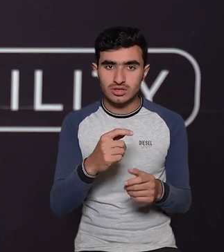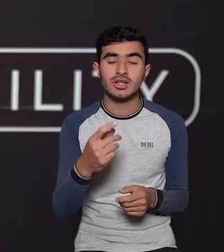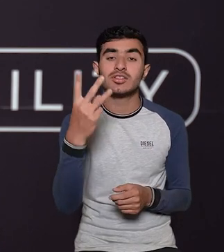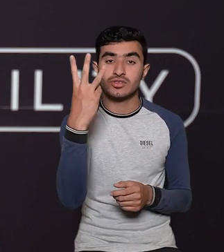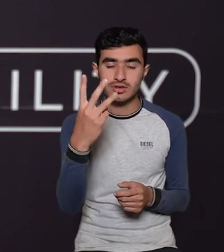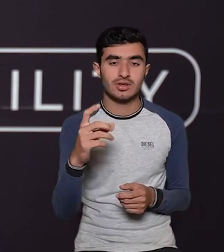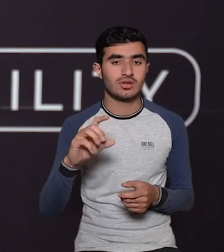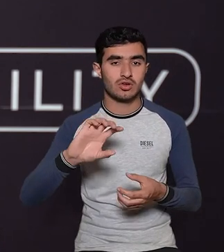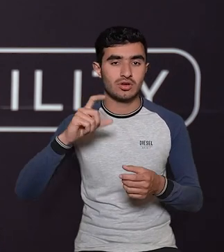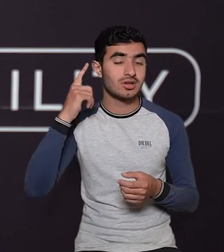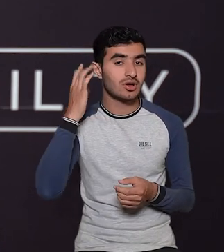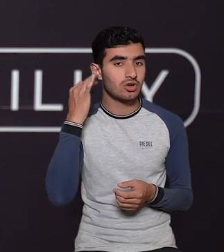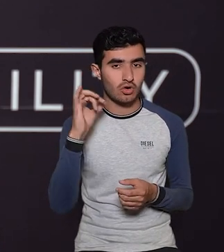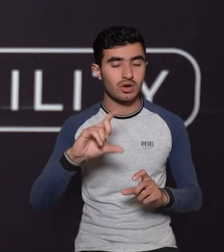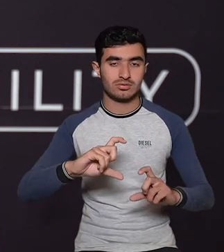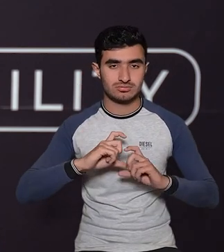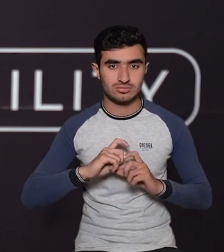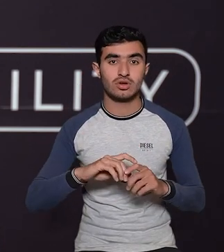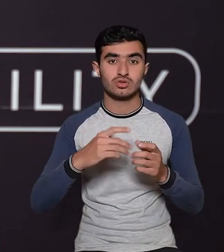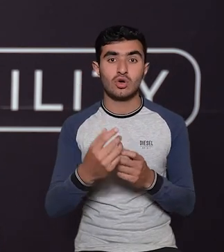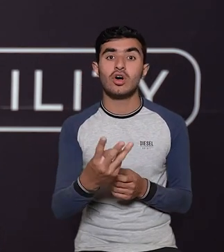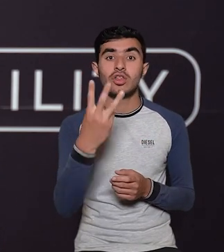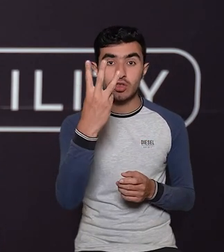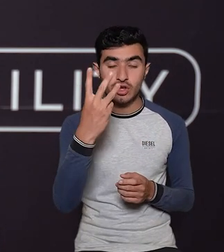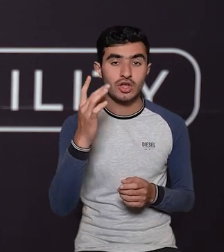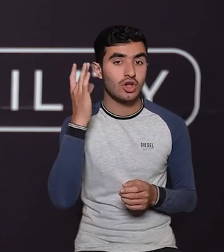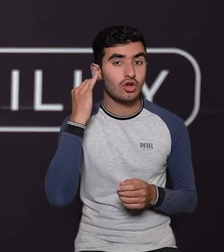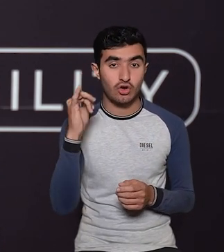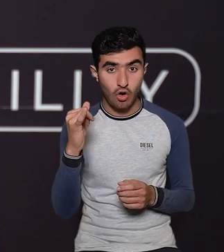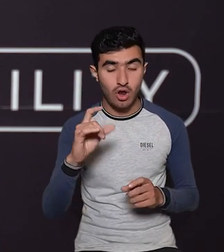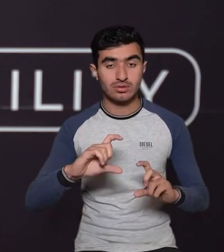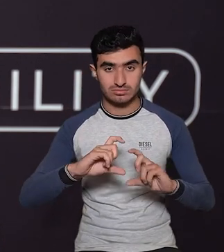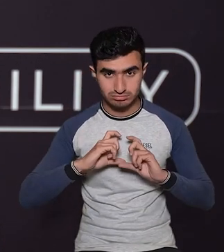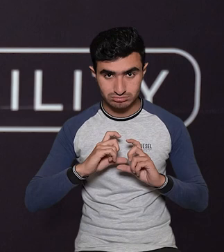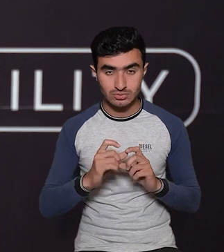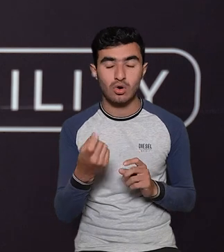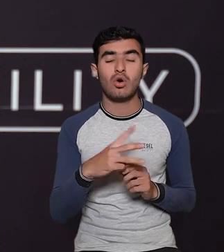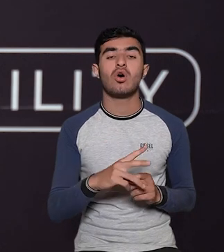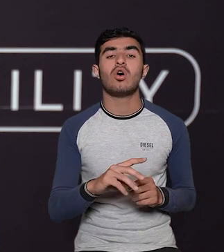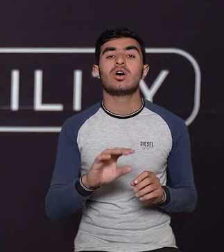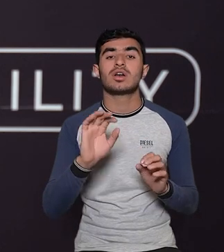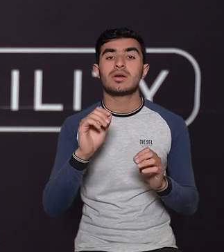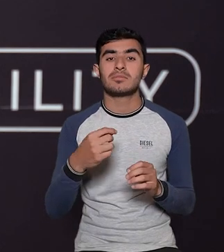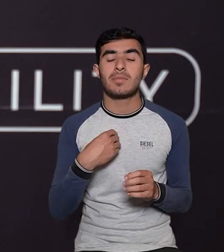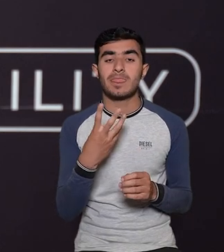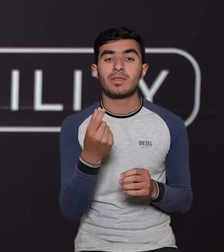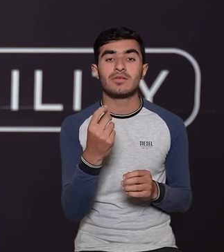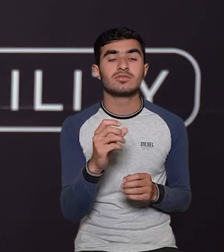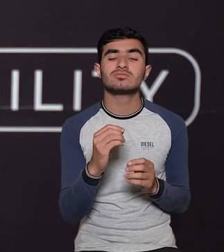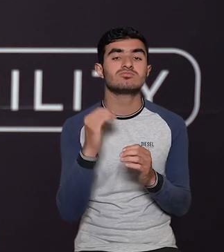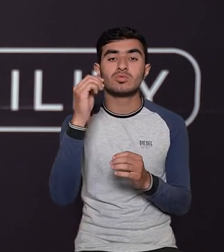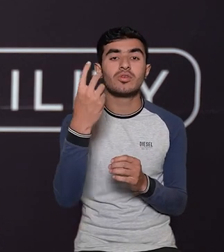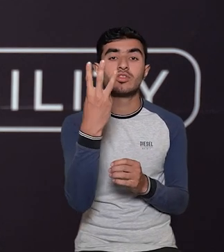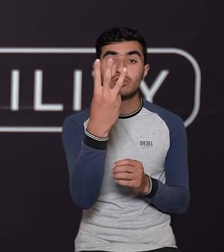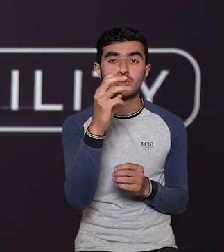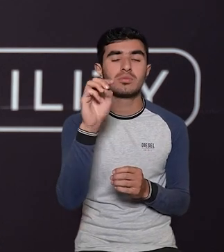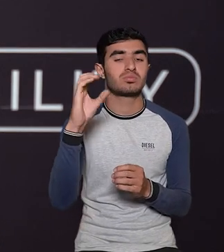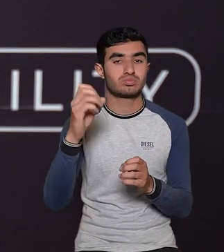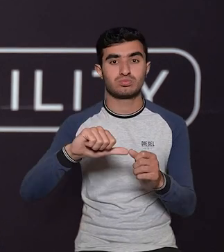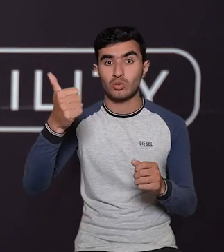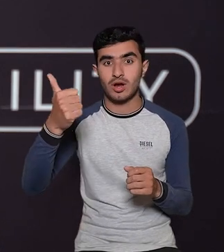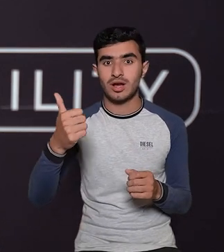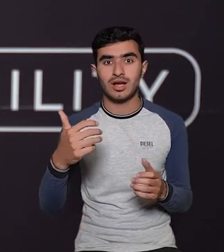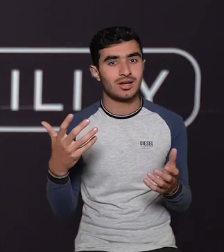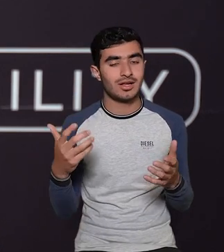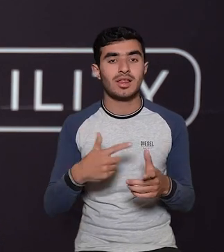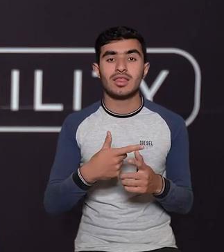In hockey, I was the top scorer in my team and I got a gold color in it and I got a gold